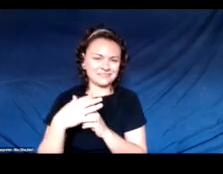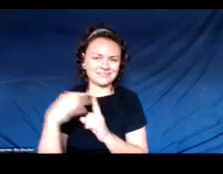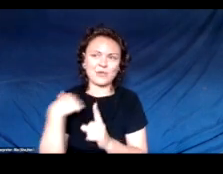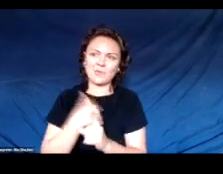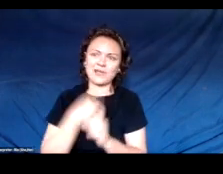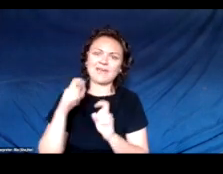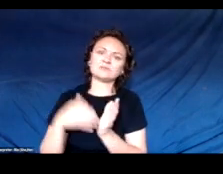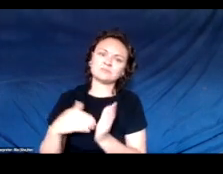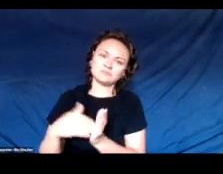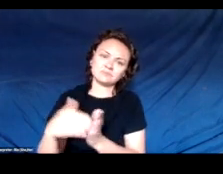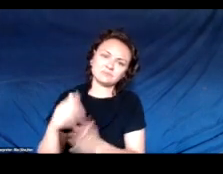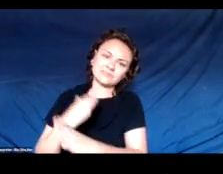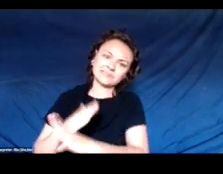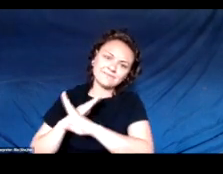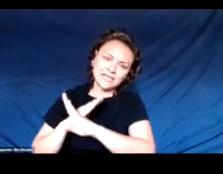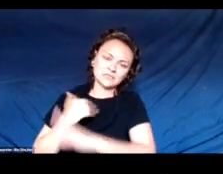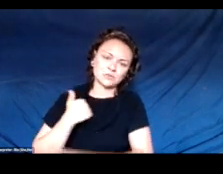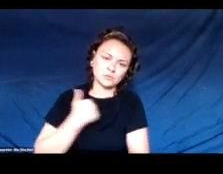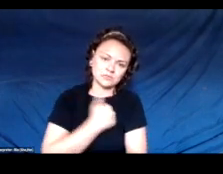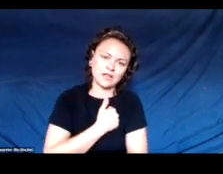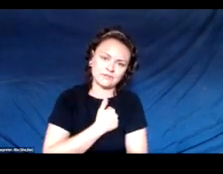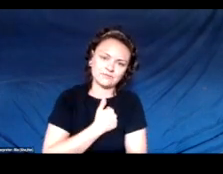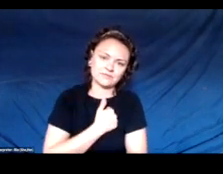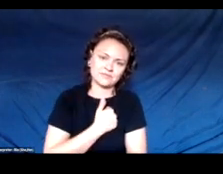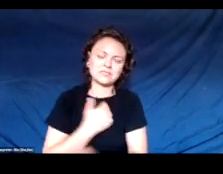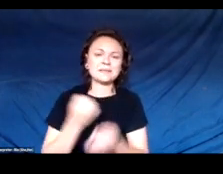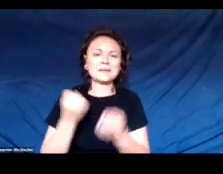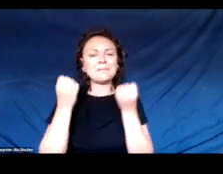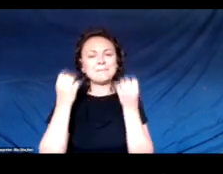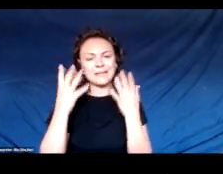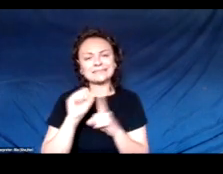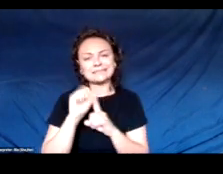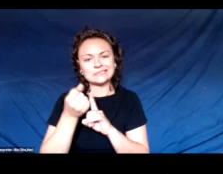We found ourselves in a lot of situations that we have to defend ourselves.